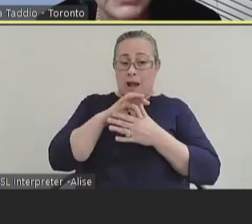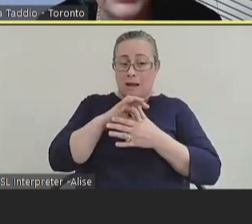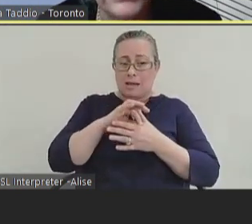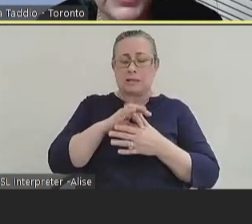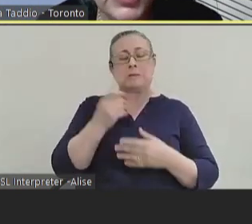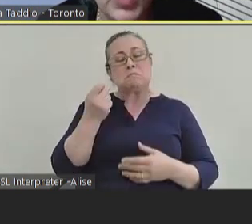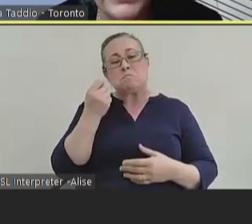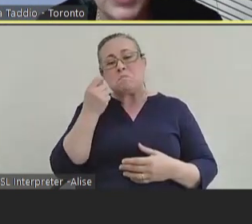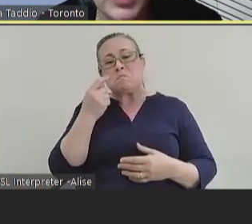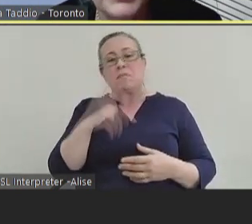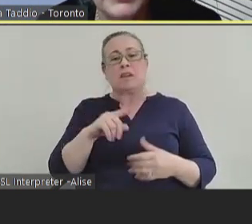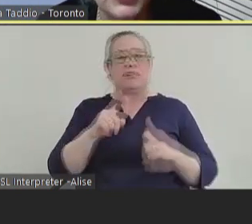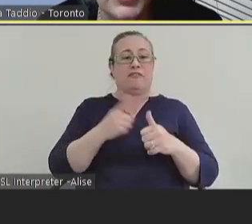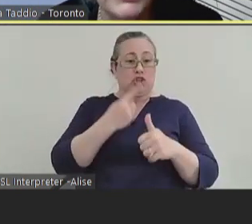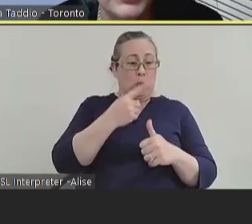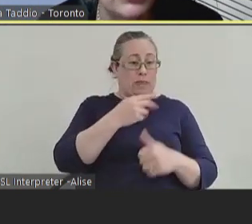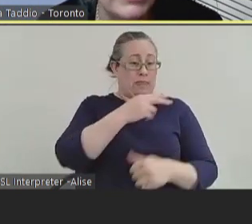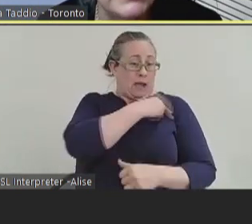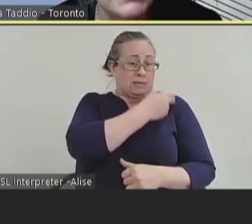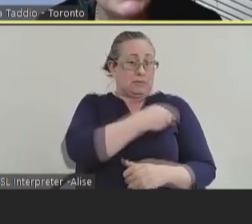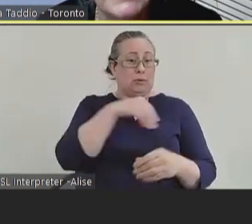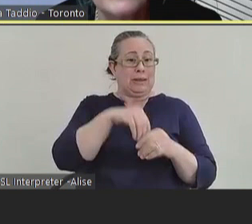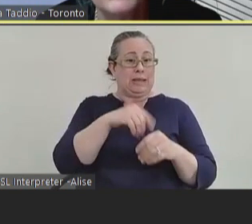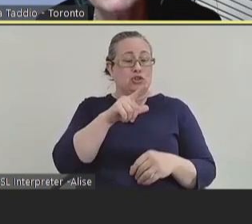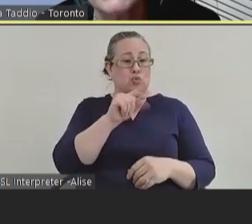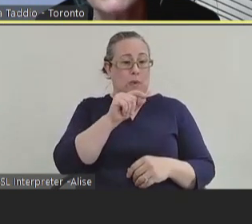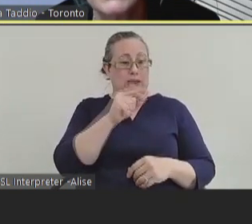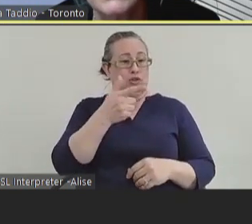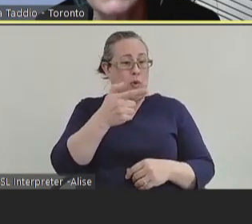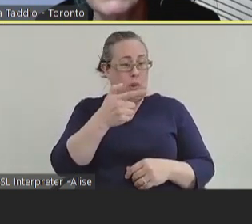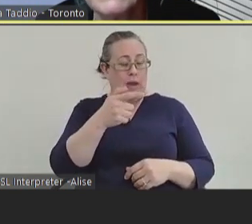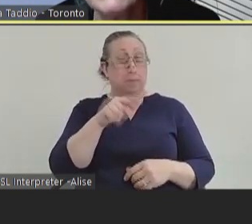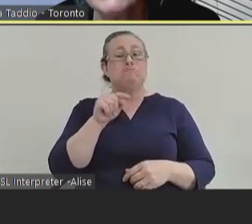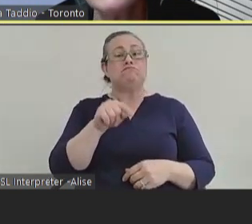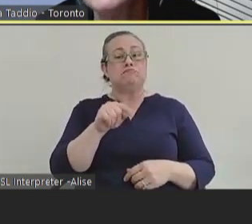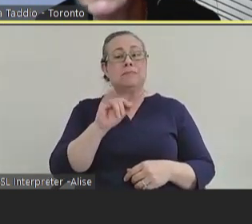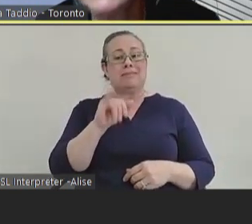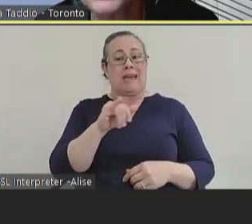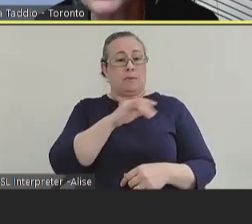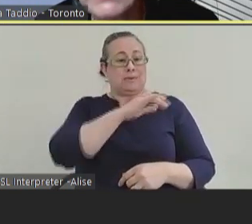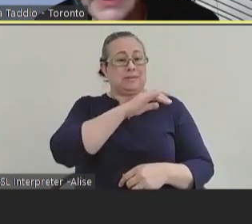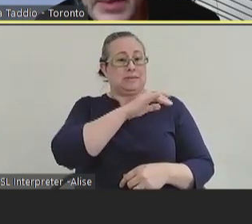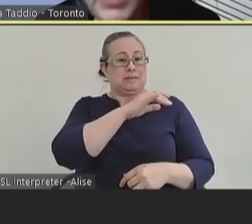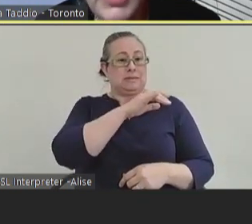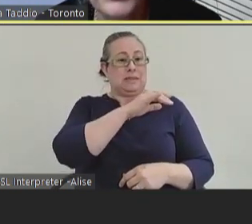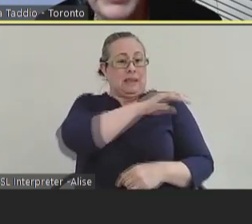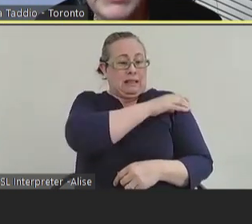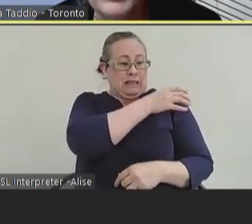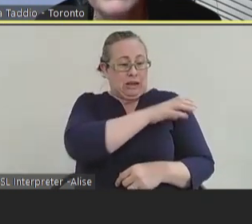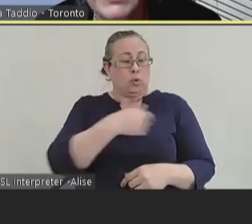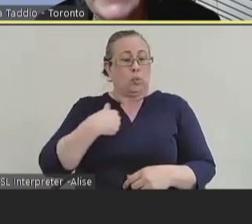So, the first one, the hospital in 2021, that was the clinics we set up for people with high